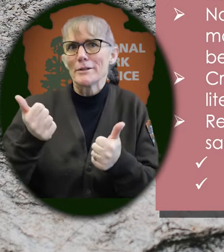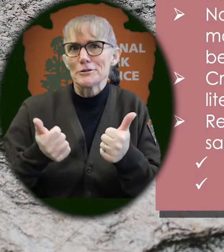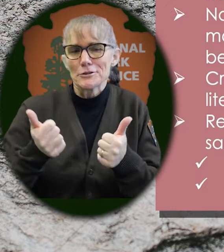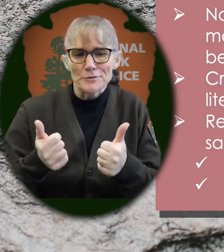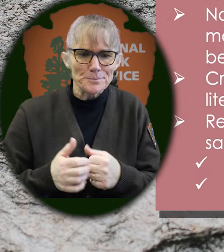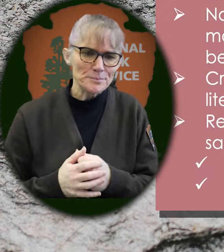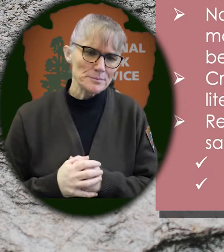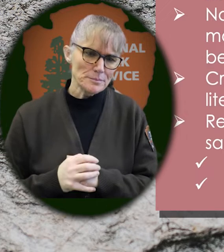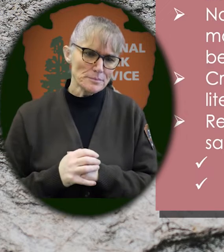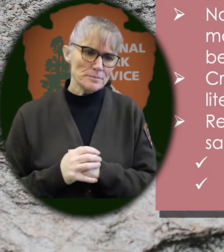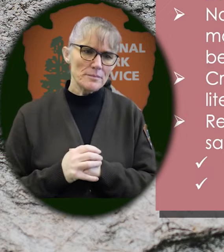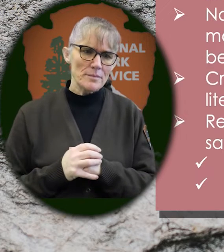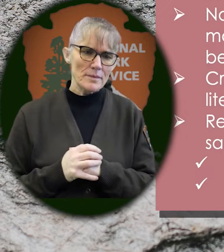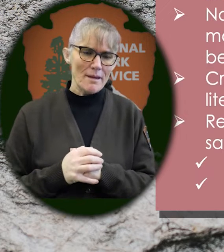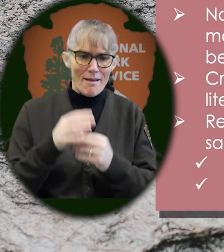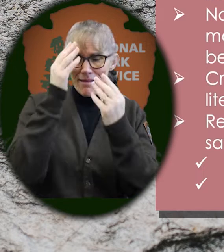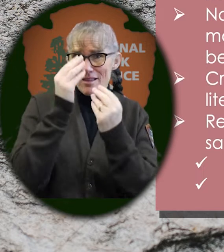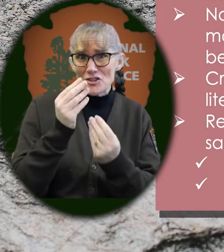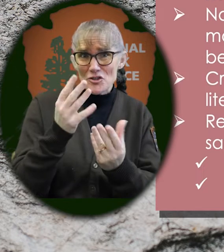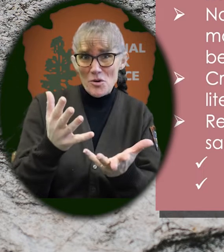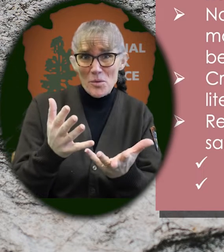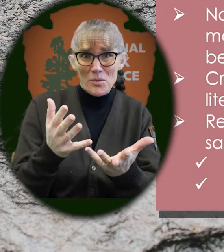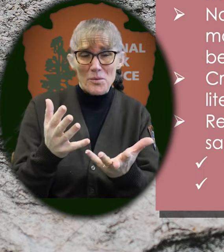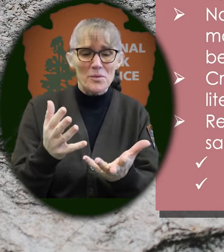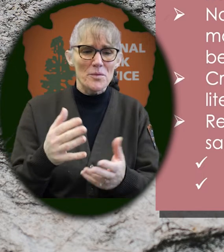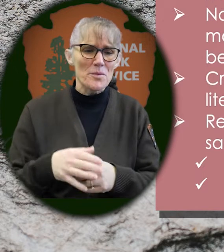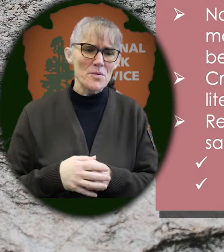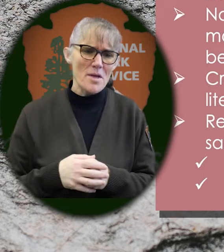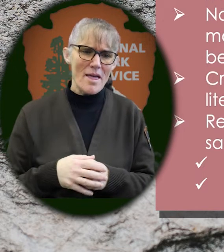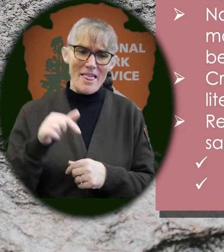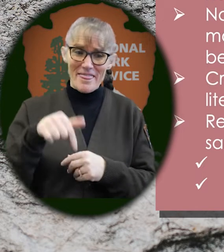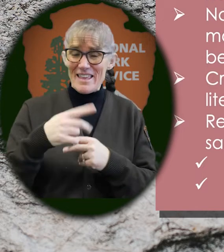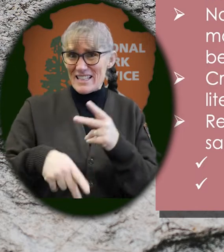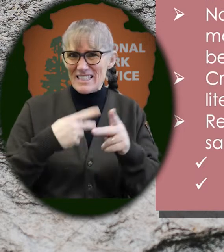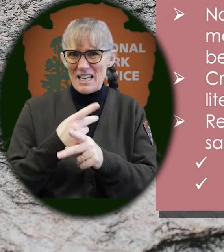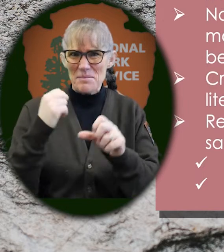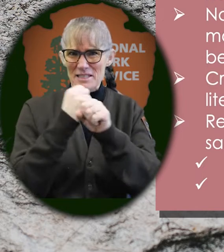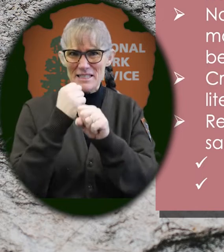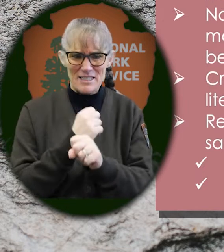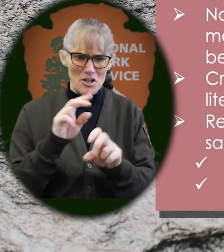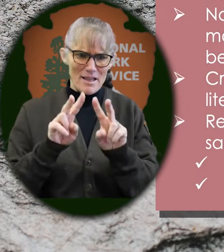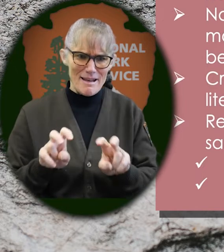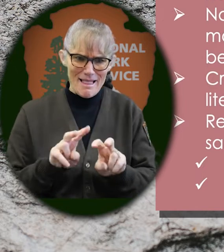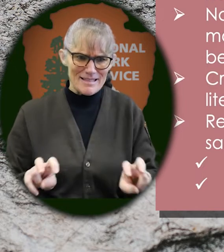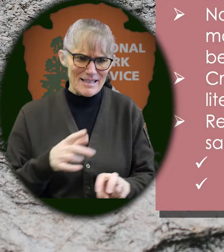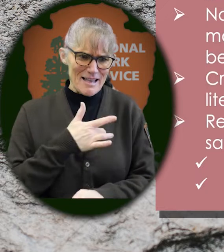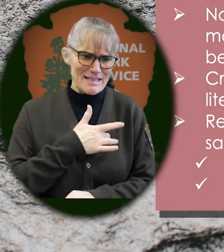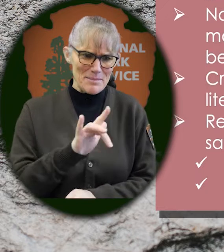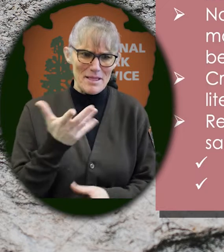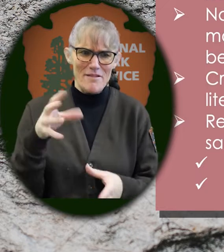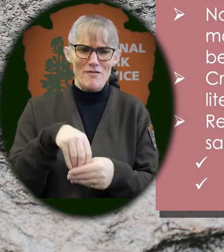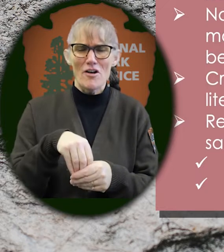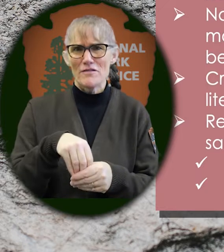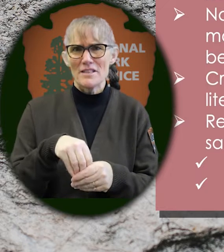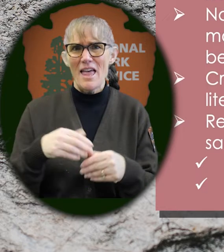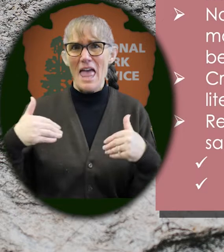Um. And then I also want to mention that um this kind of statistical analysis typically involves uh